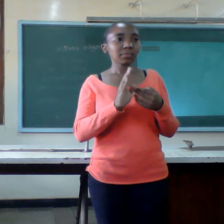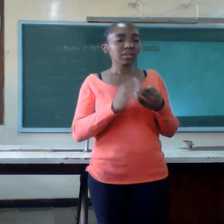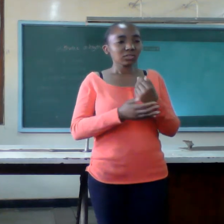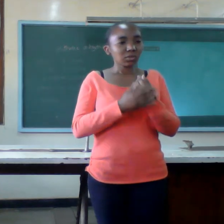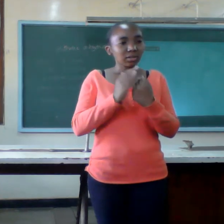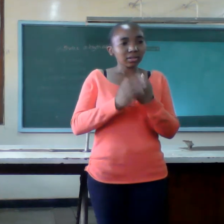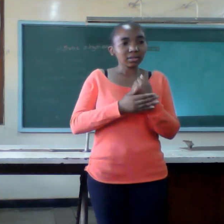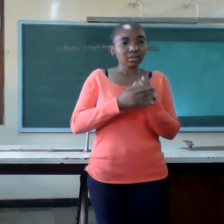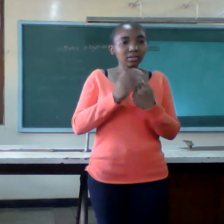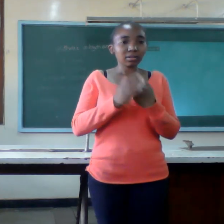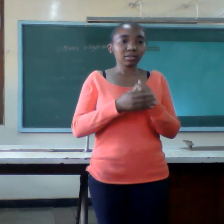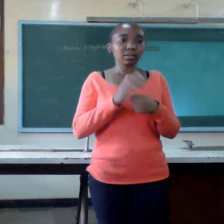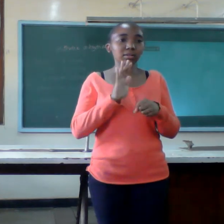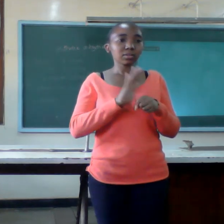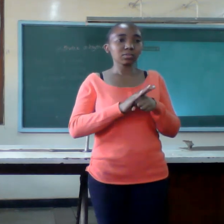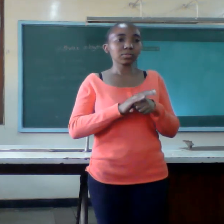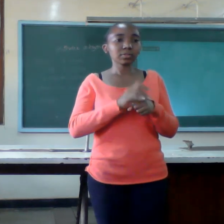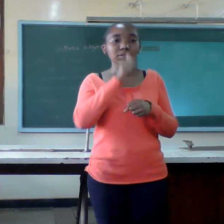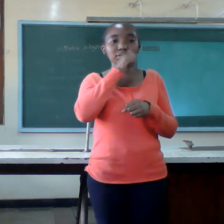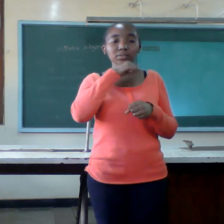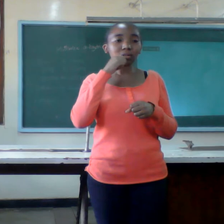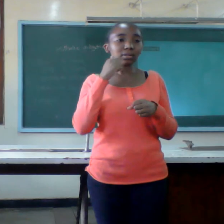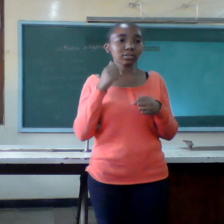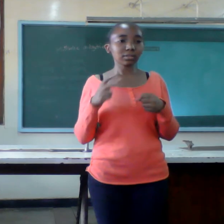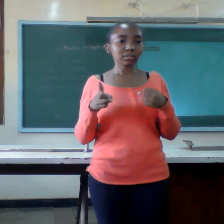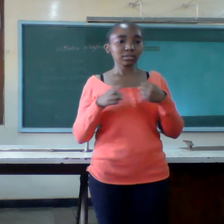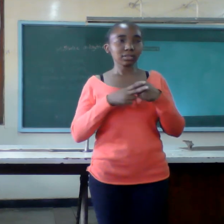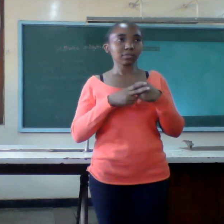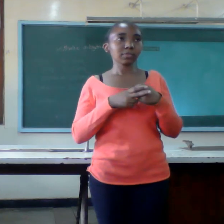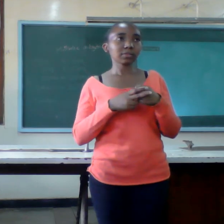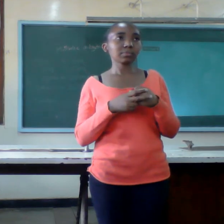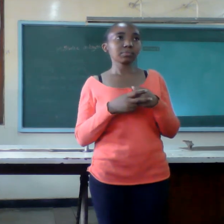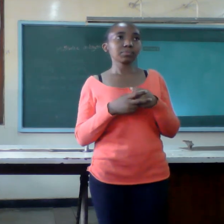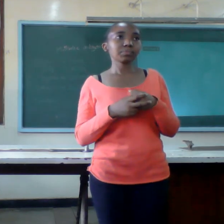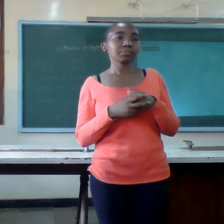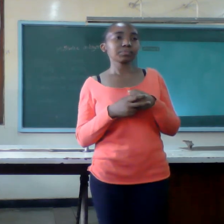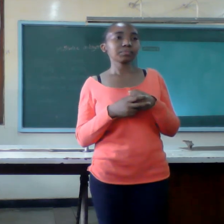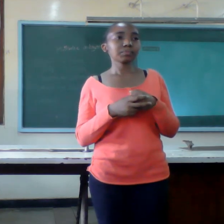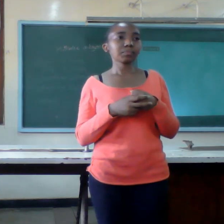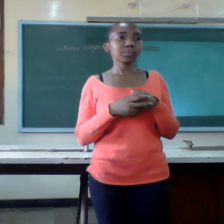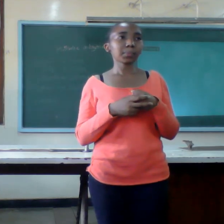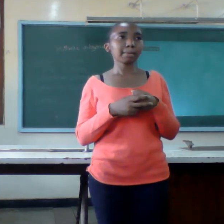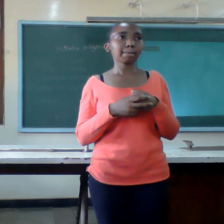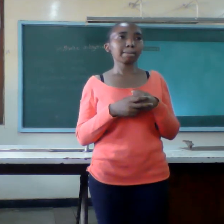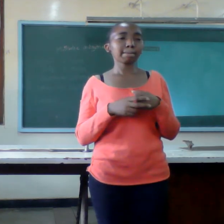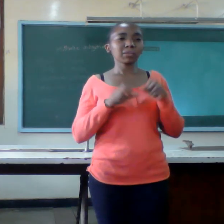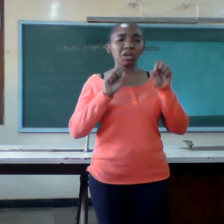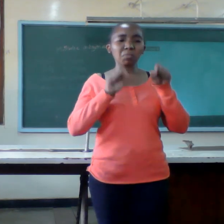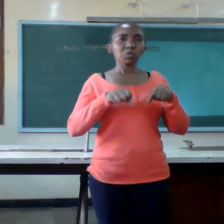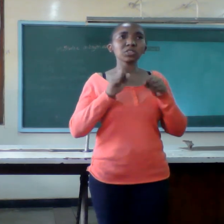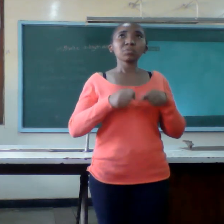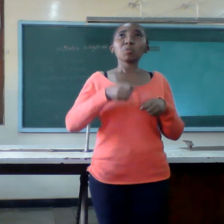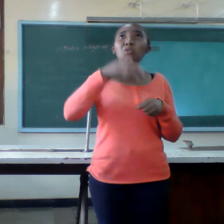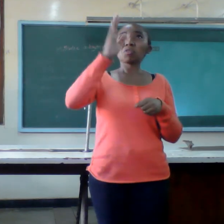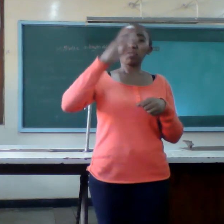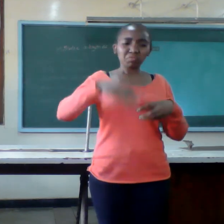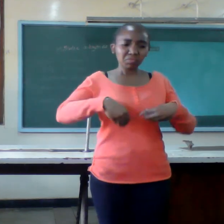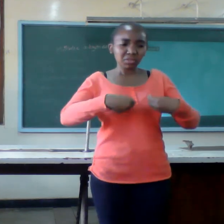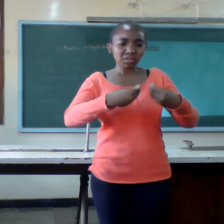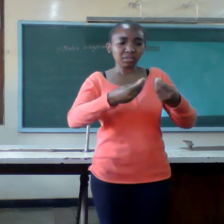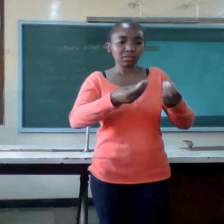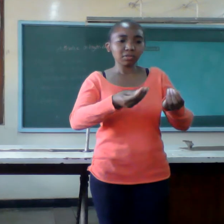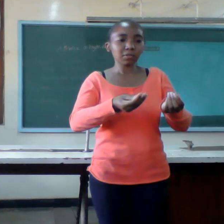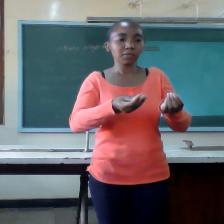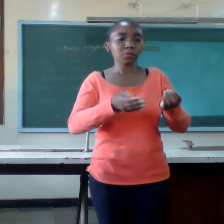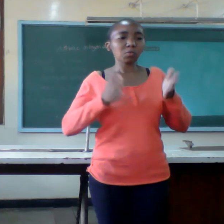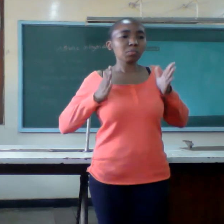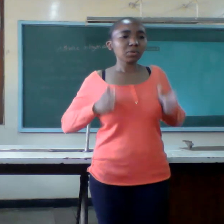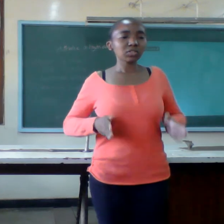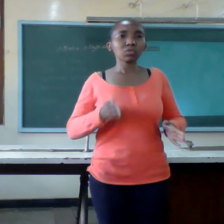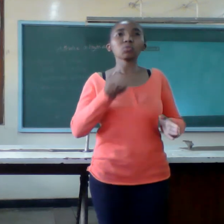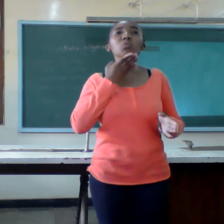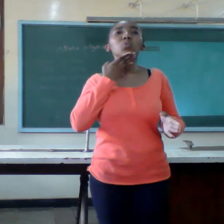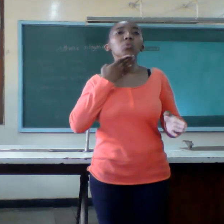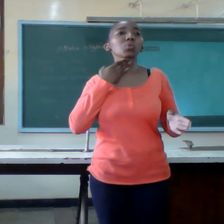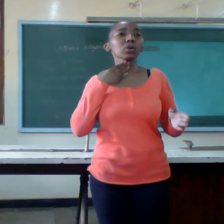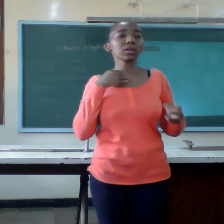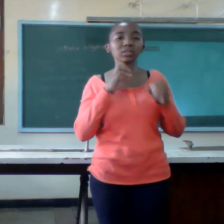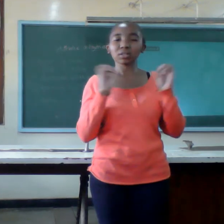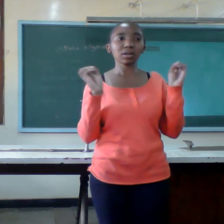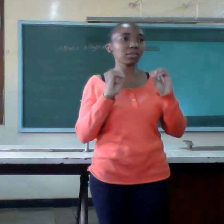secret seven god can not give you a complete person you desire he gives you the person in